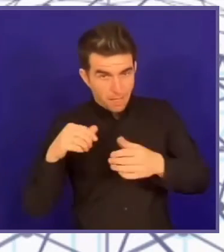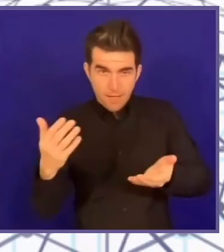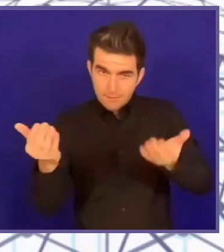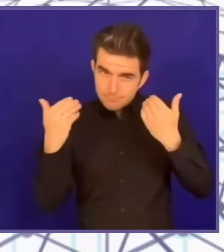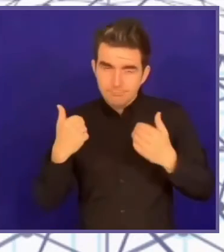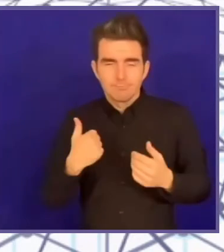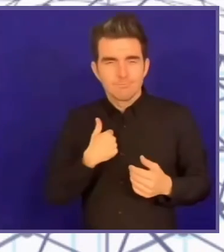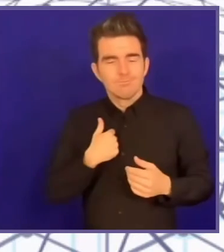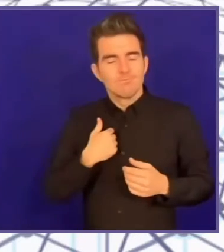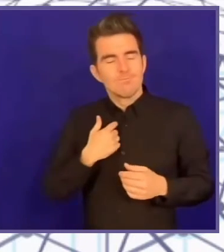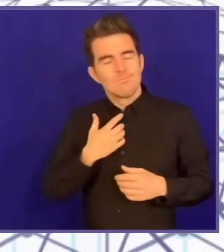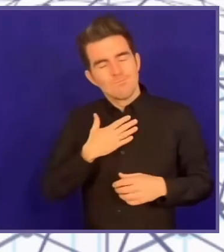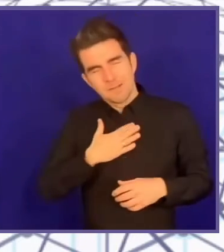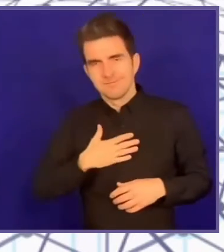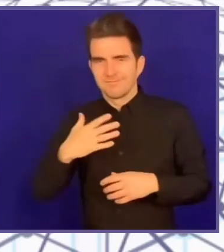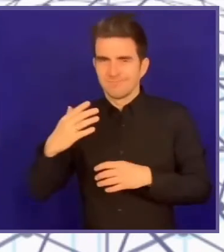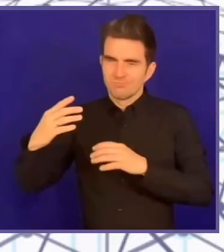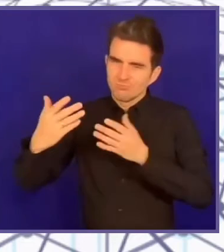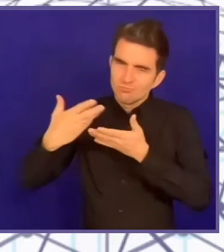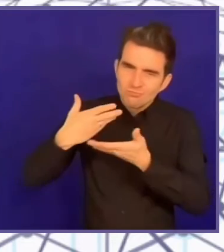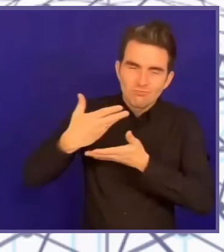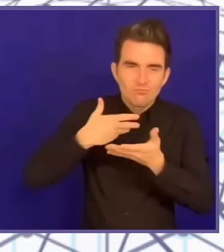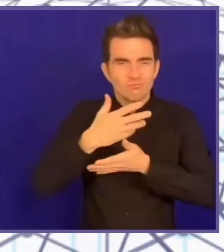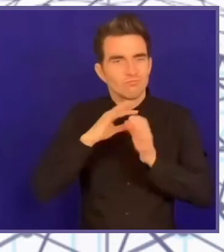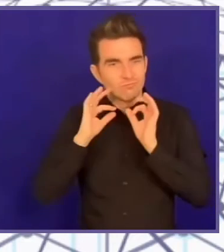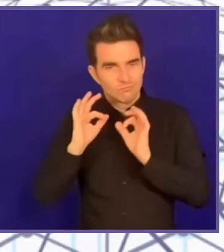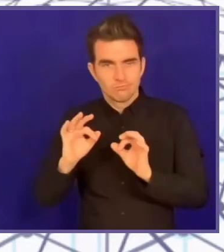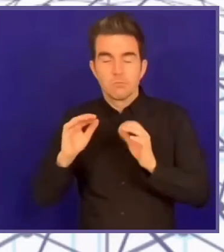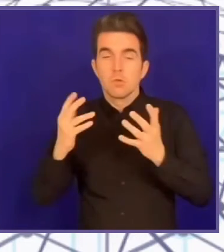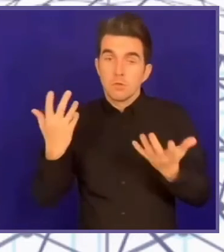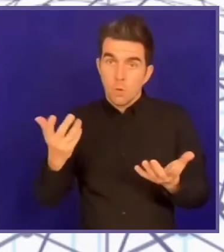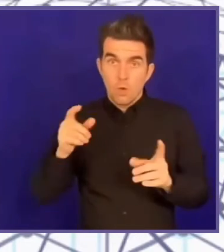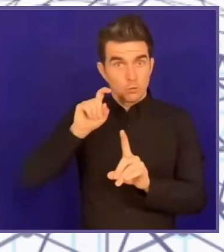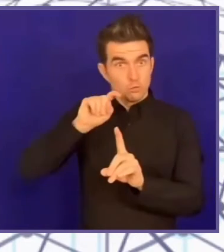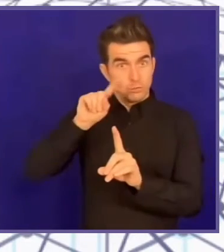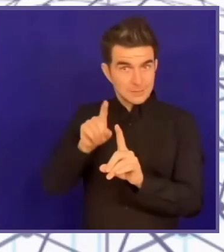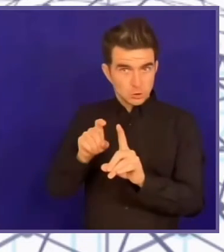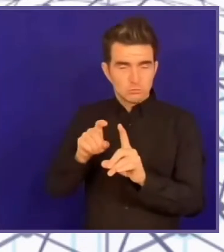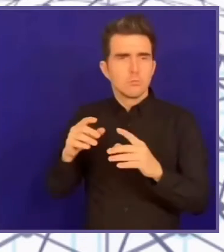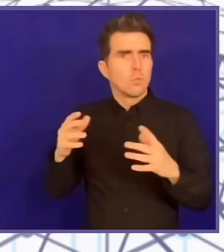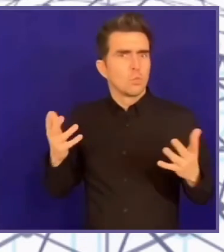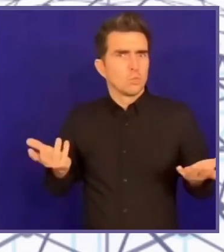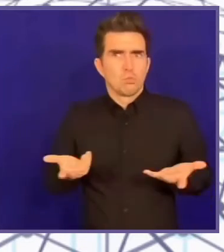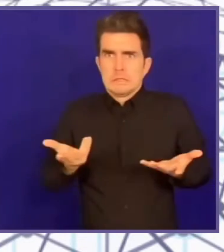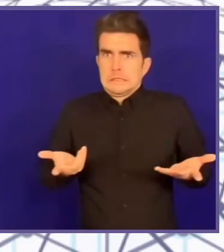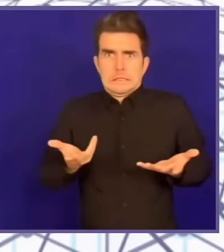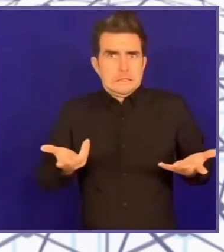I connected online yesterday and watched the opening address and quite a few other